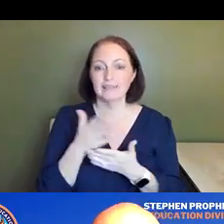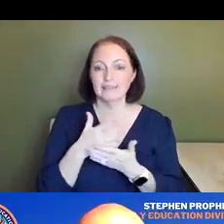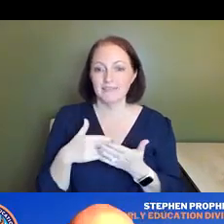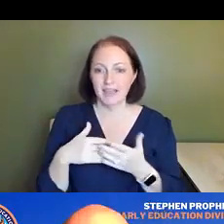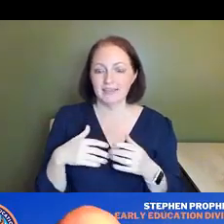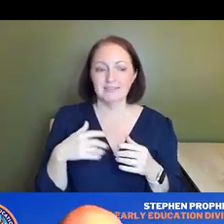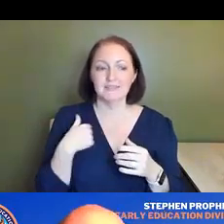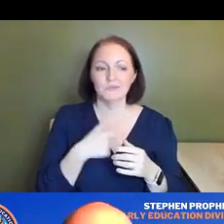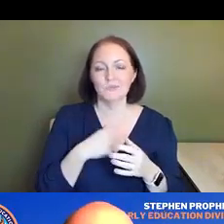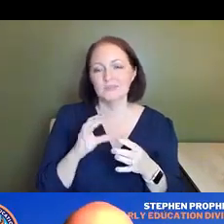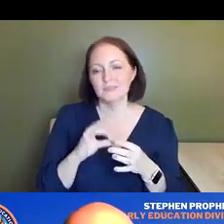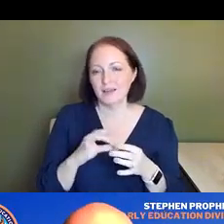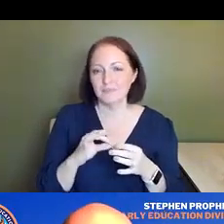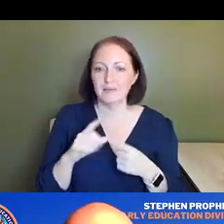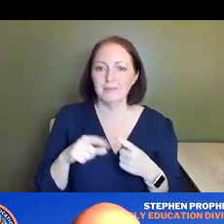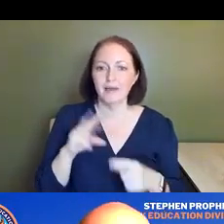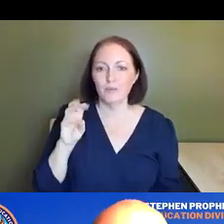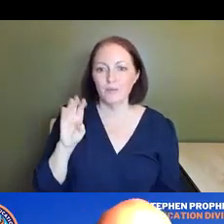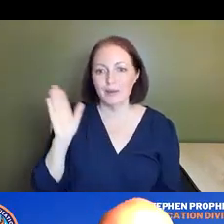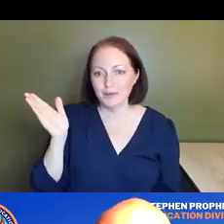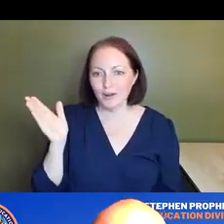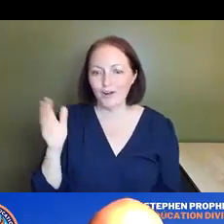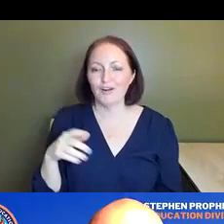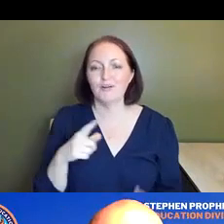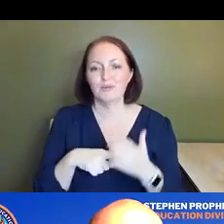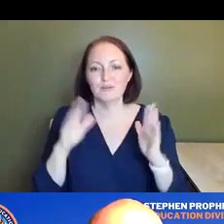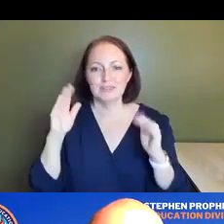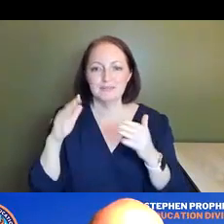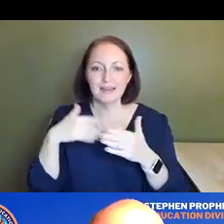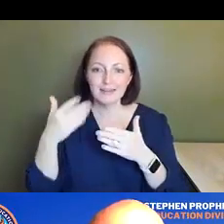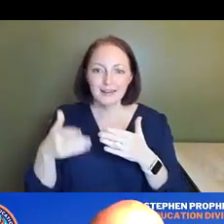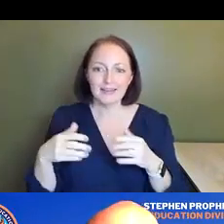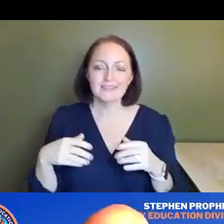going to talk a little bit about webinars and kind of what you can expect next. We've